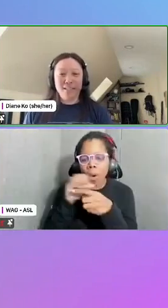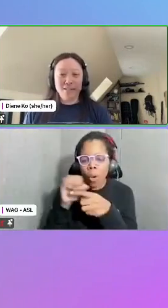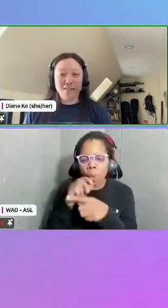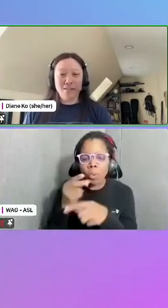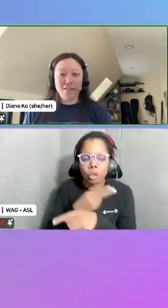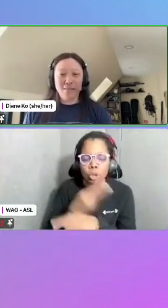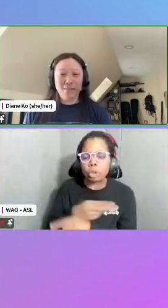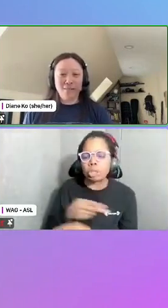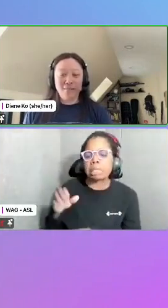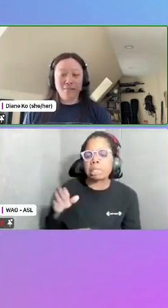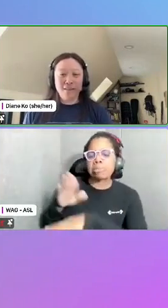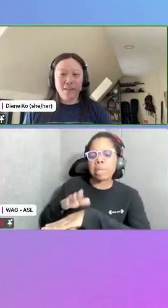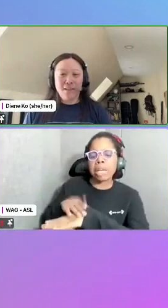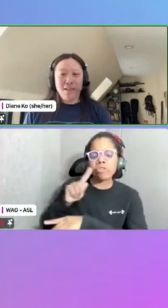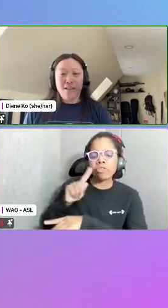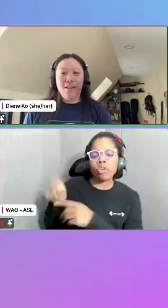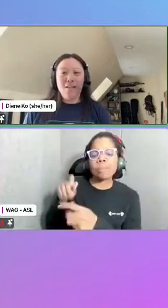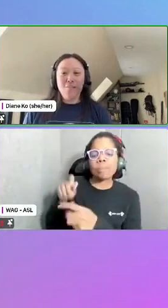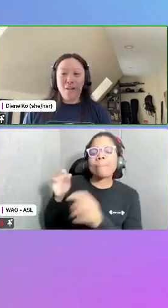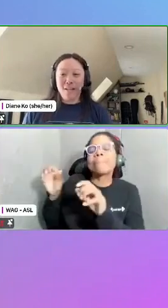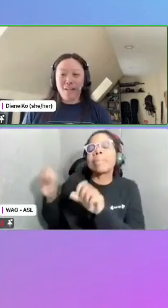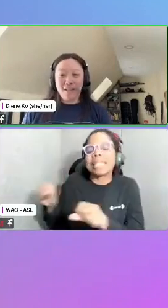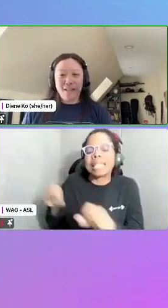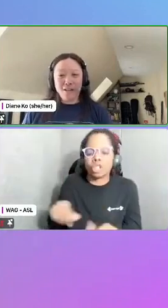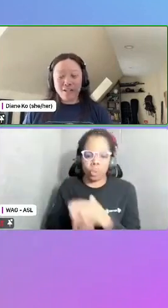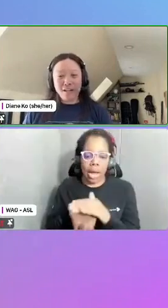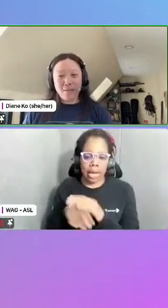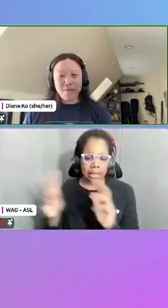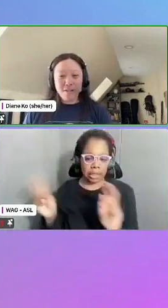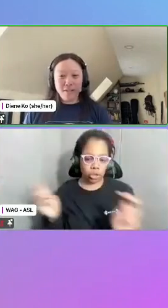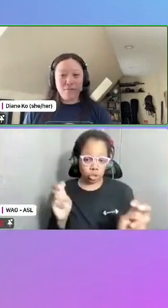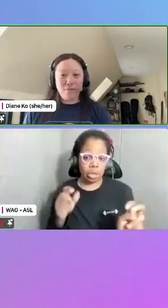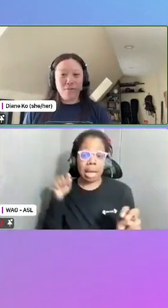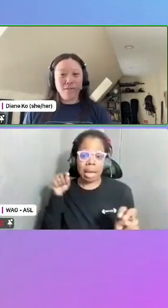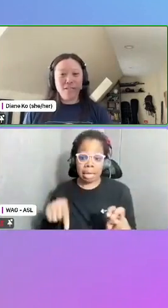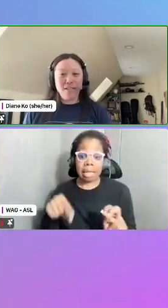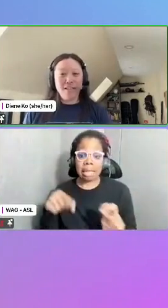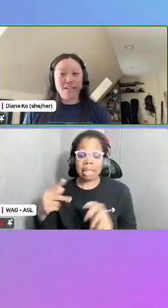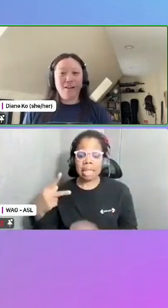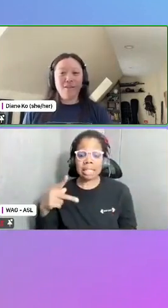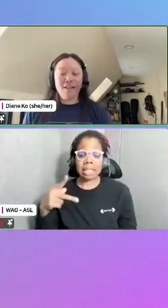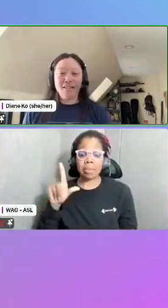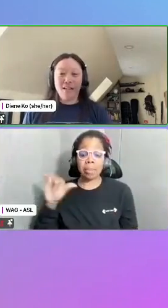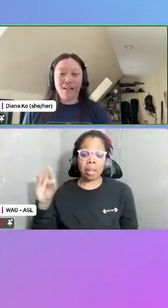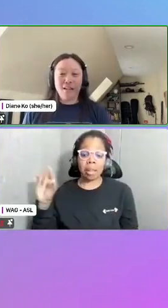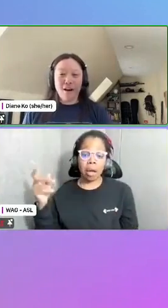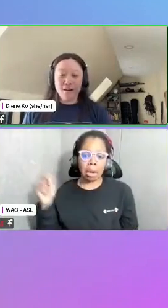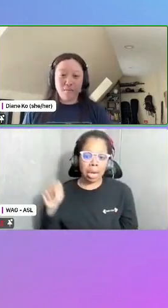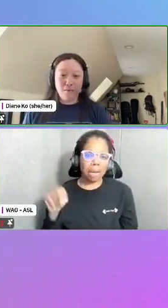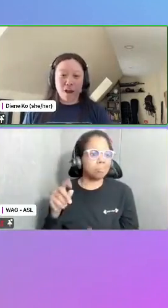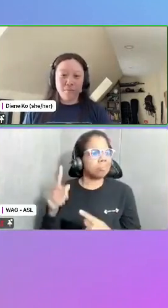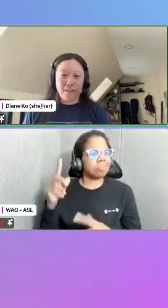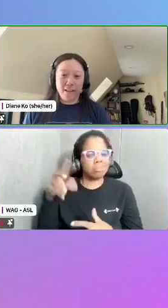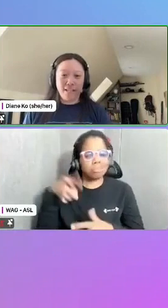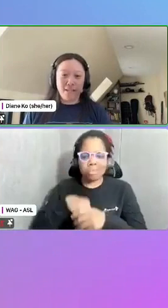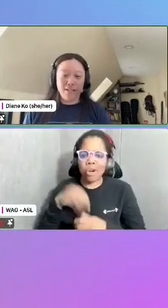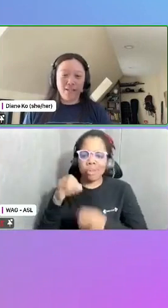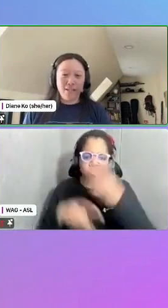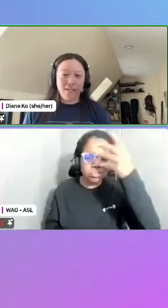element at its type element set to its type prop and its inner content set to the children prop. With loose